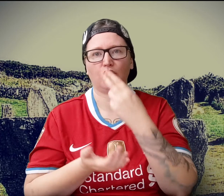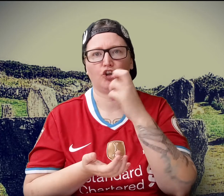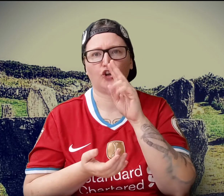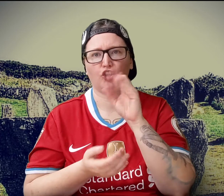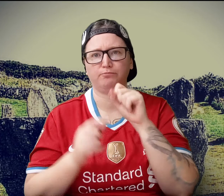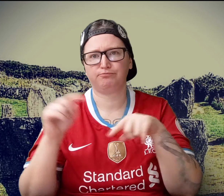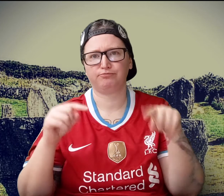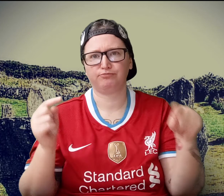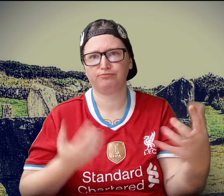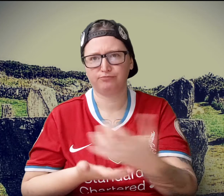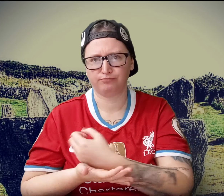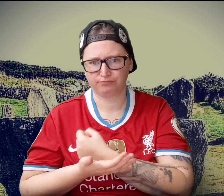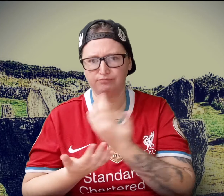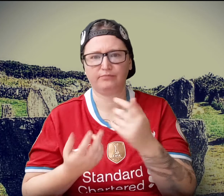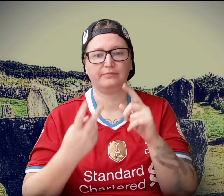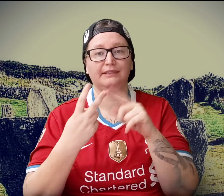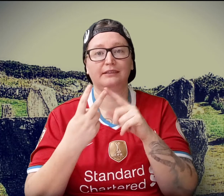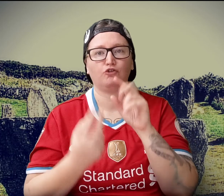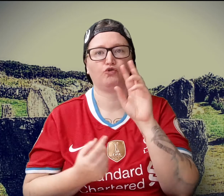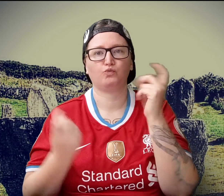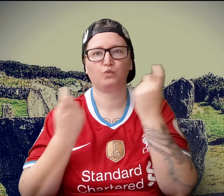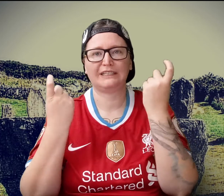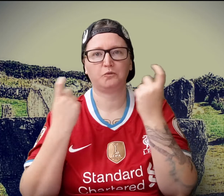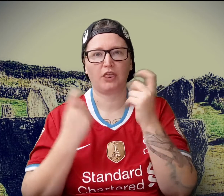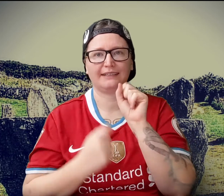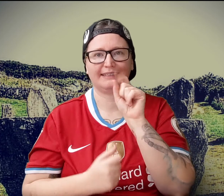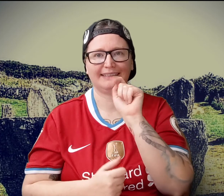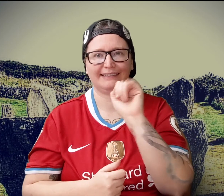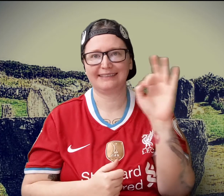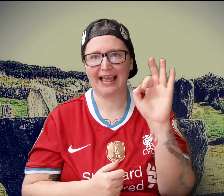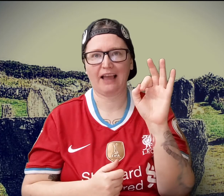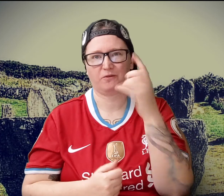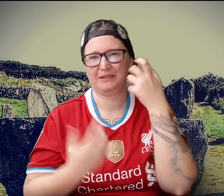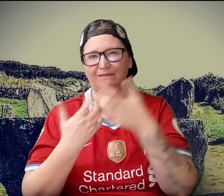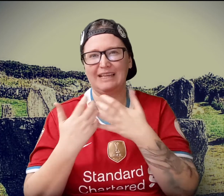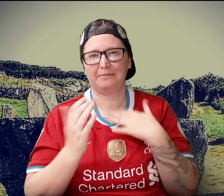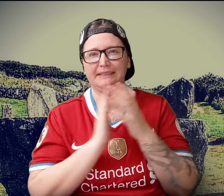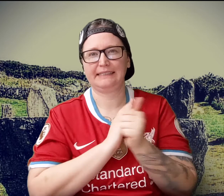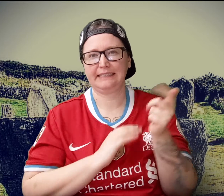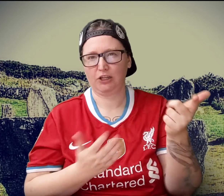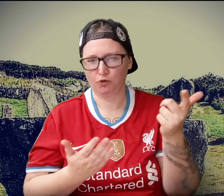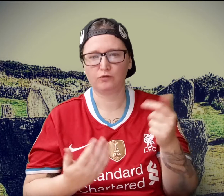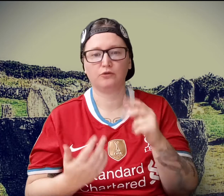which are going to be medicinal herbs next is a ritual staff because it fits in with the skills